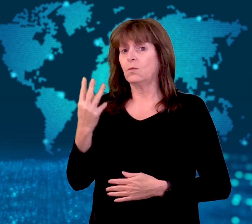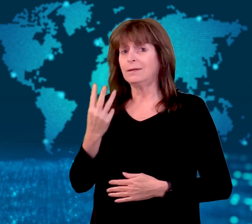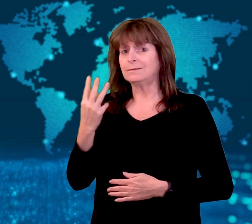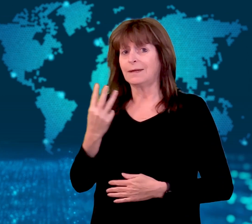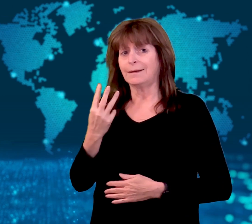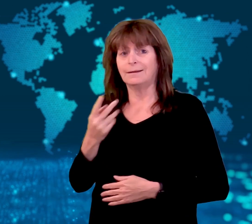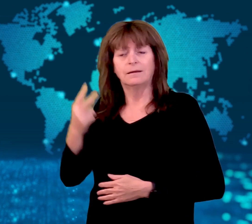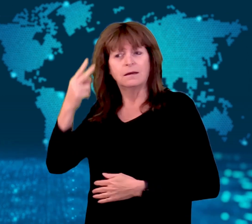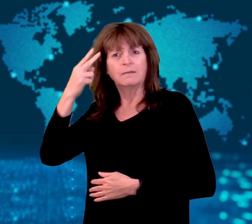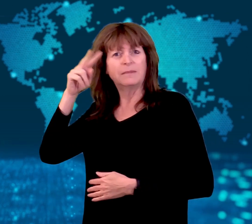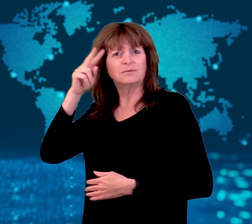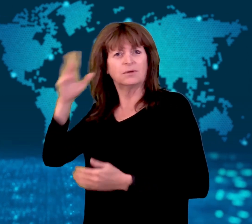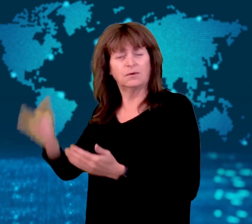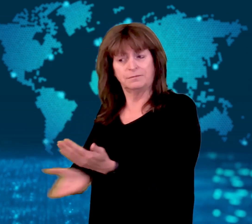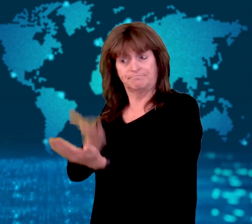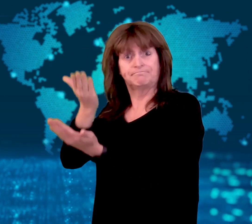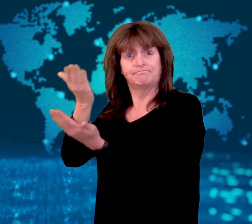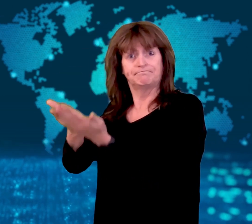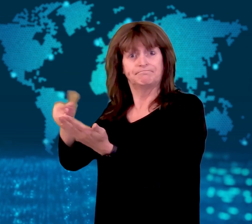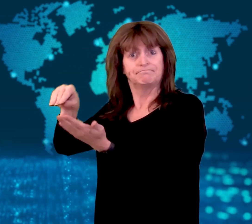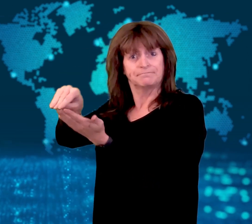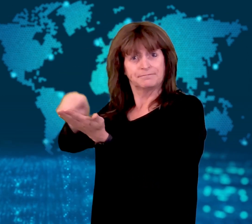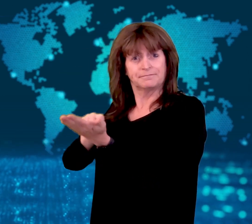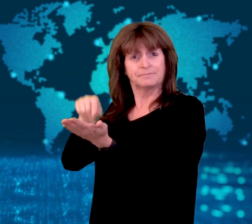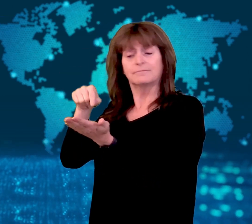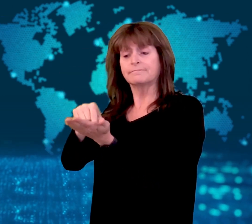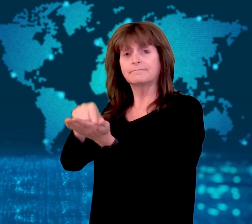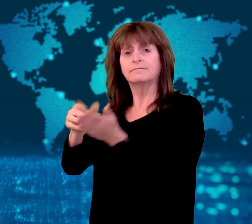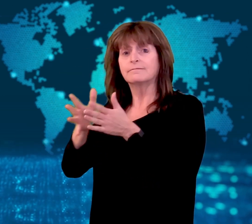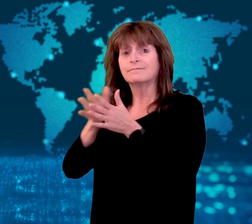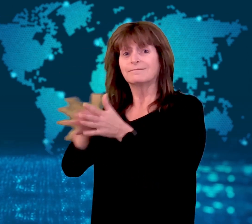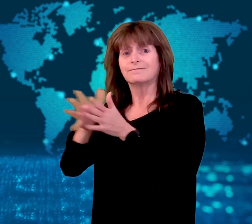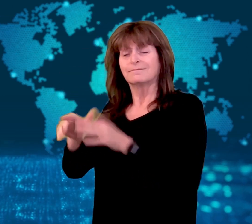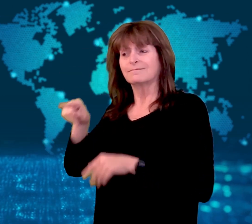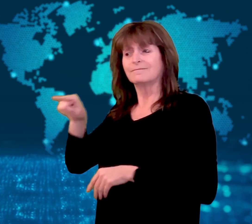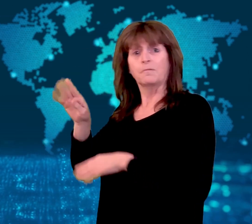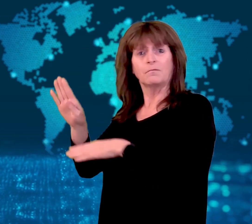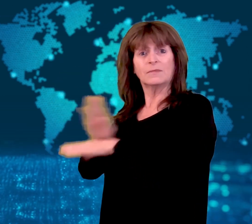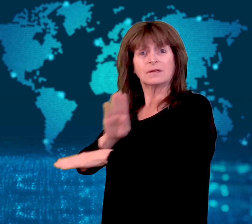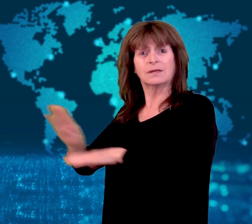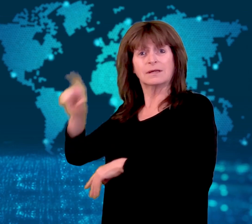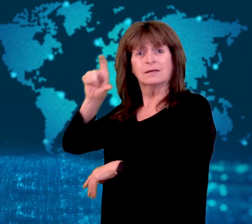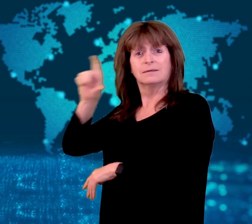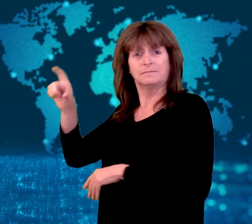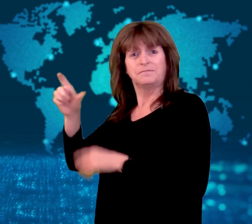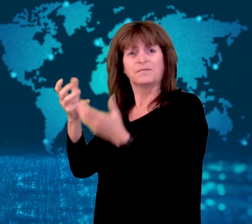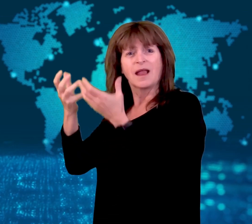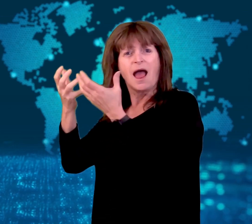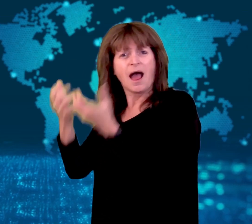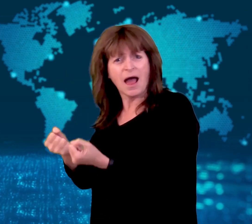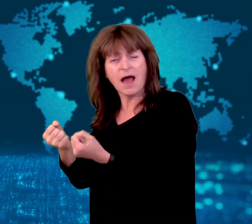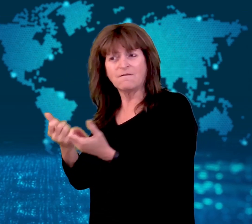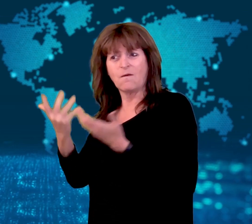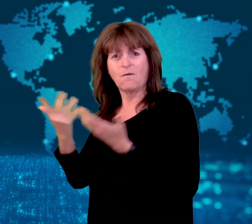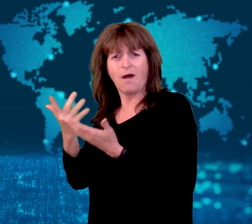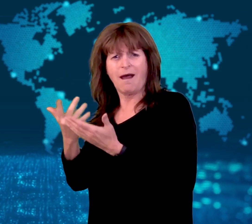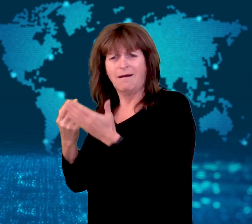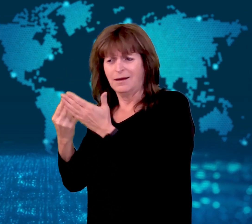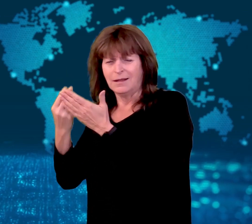On Wednesday, Mexico filed a suit saying